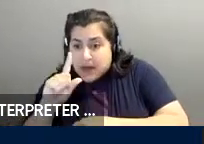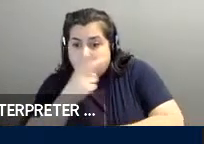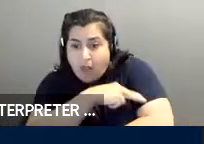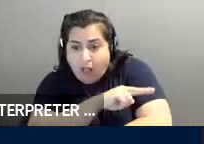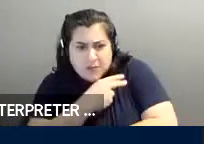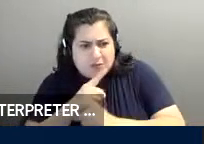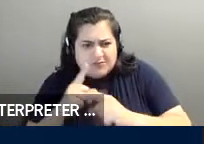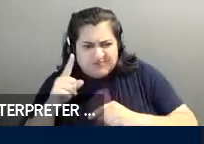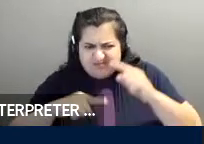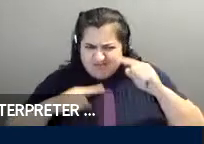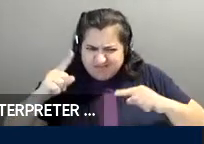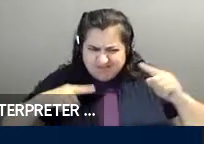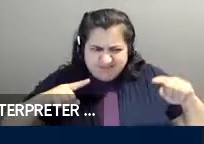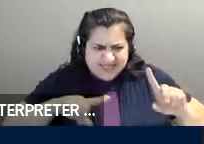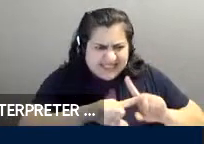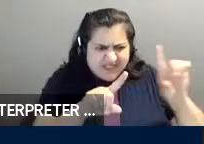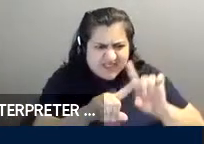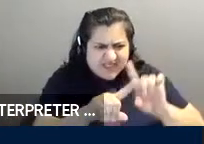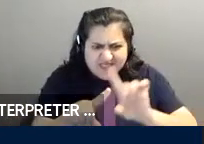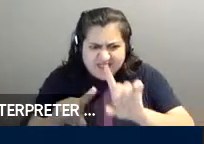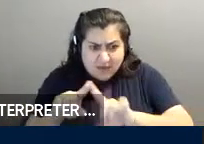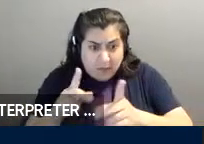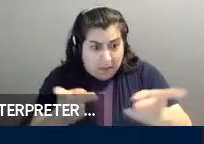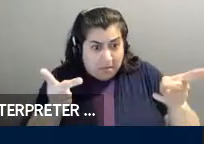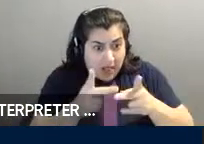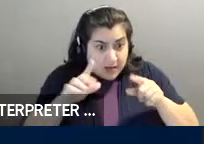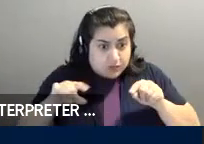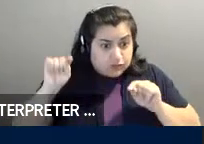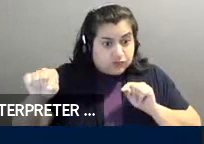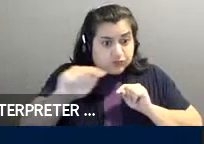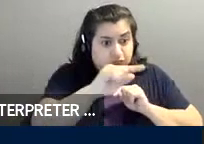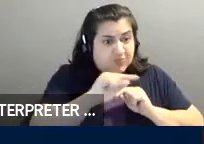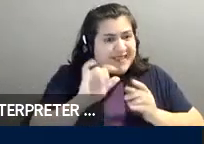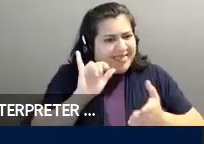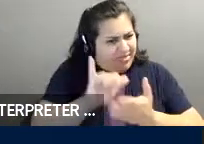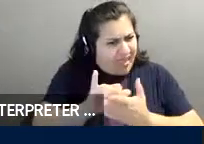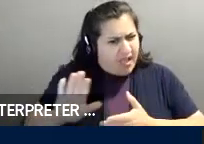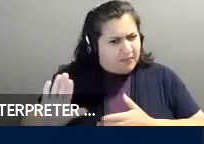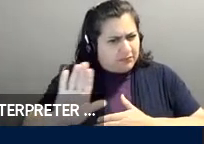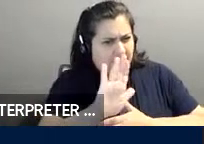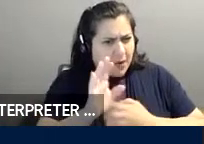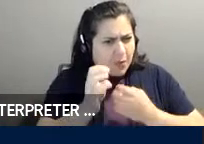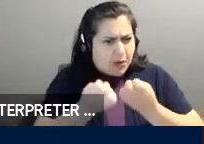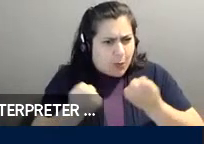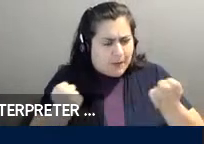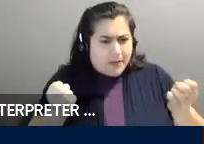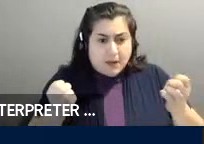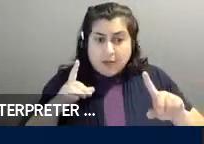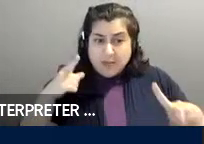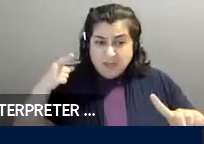And an important part about this piece, it's really about that independent access, so people